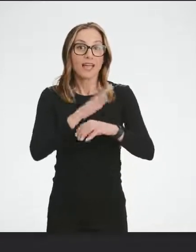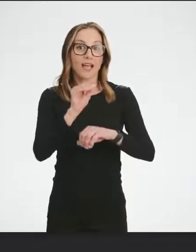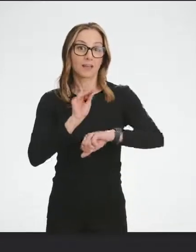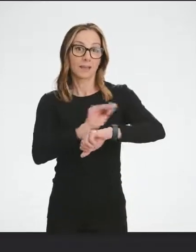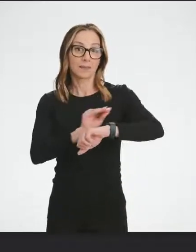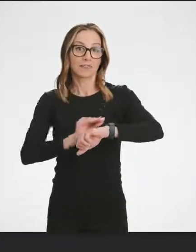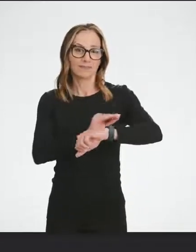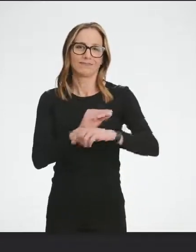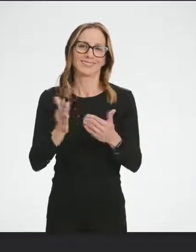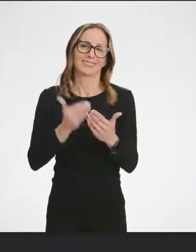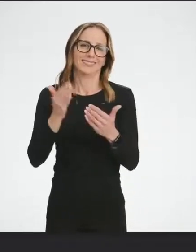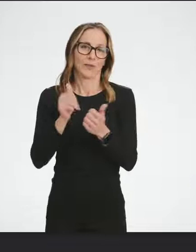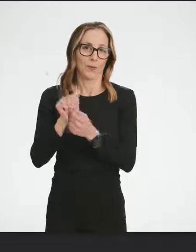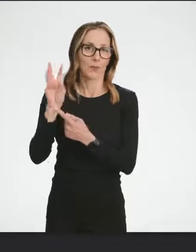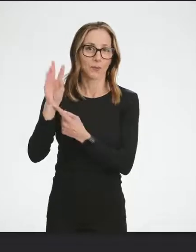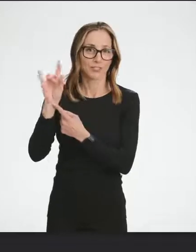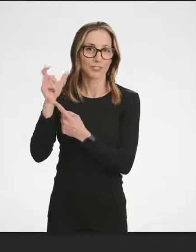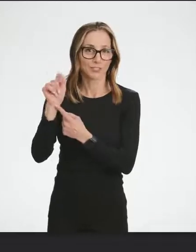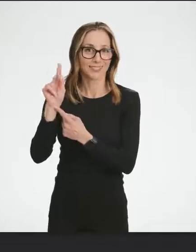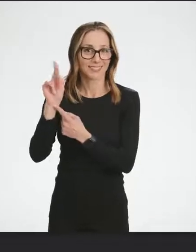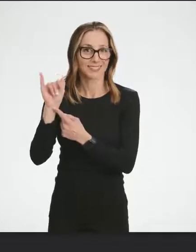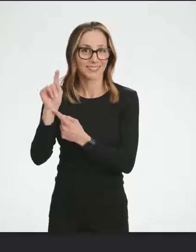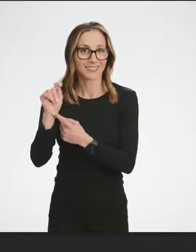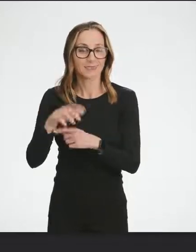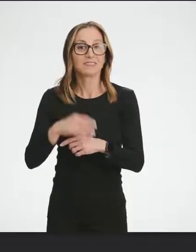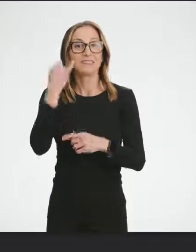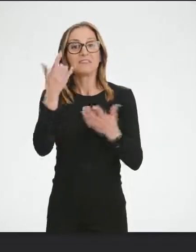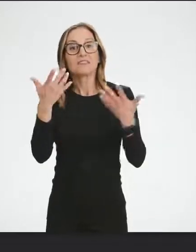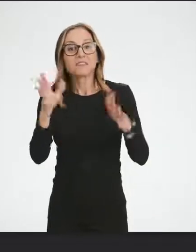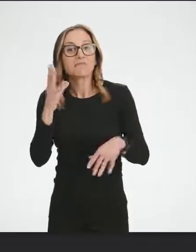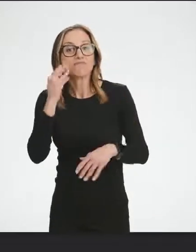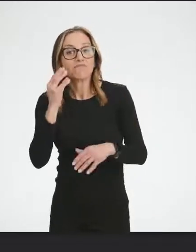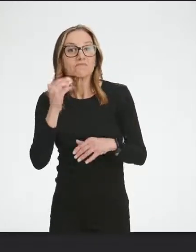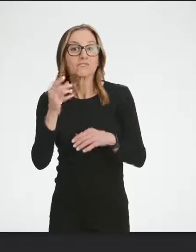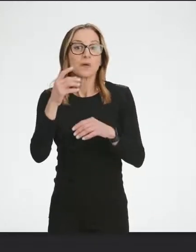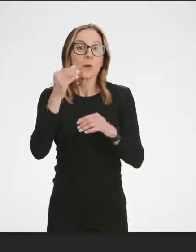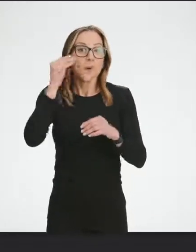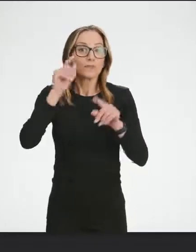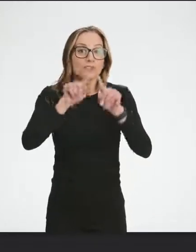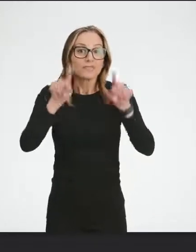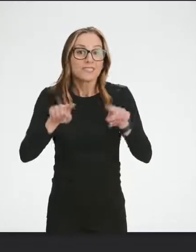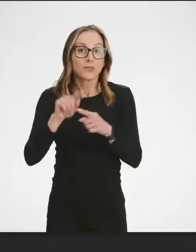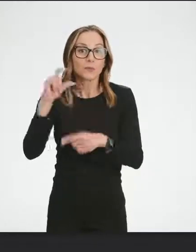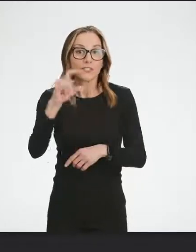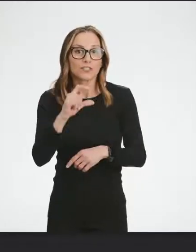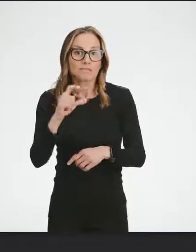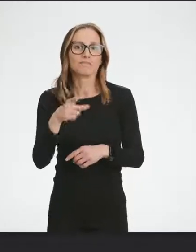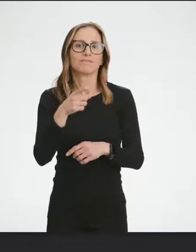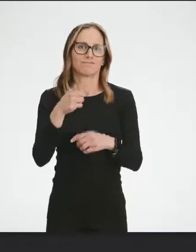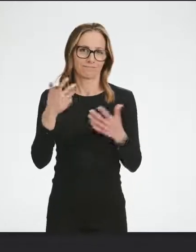is really easy with WidgetKit. If you've made Home Screen widgets, you're already most of the way there, including how your data and timeline are updated.